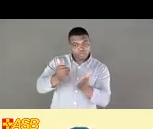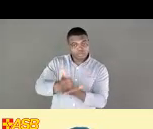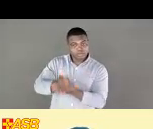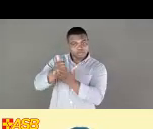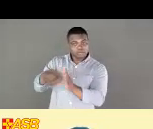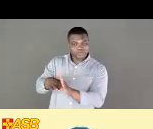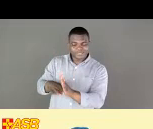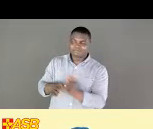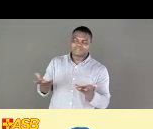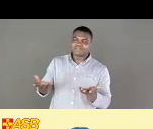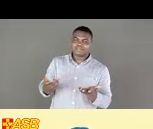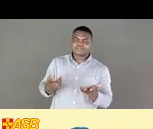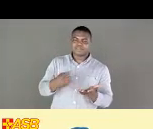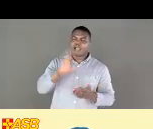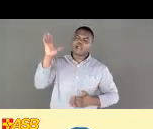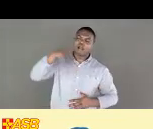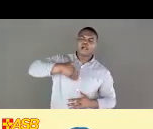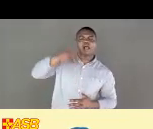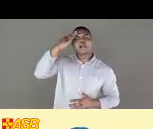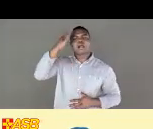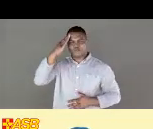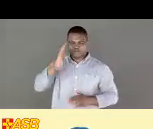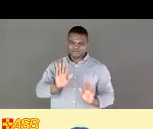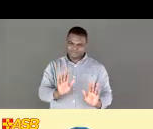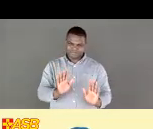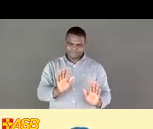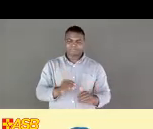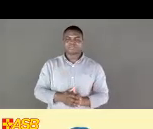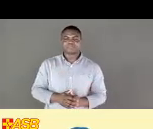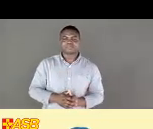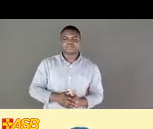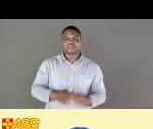having a work program, having an organization structure and so on.